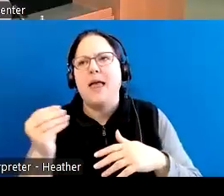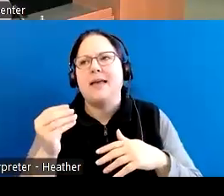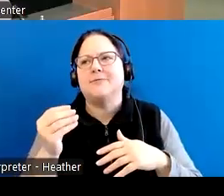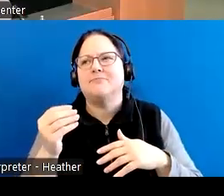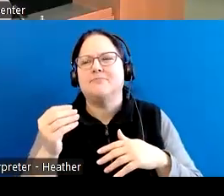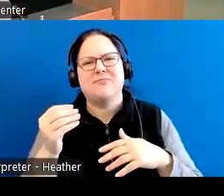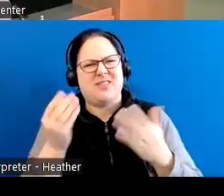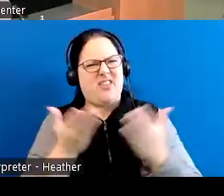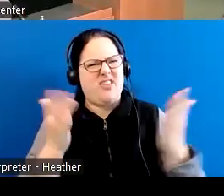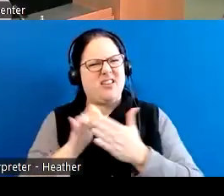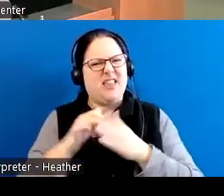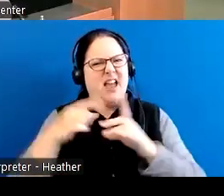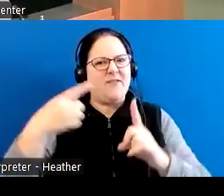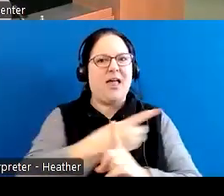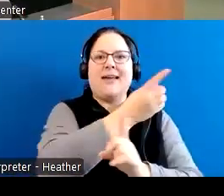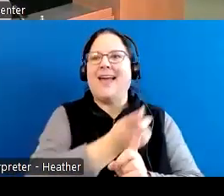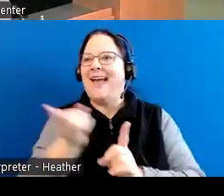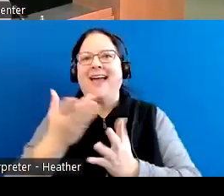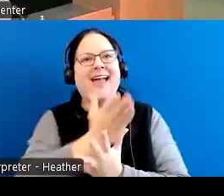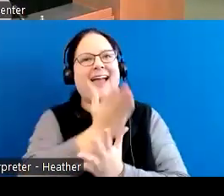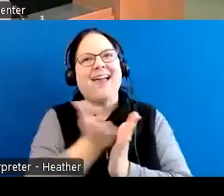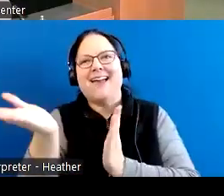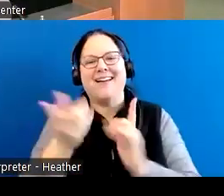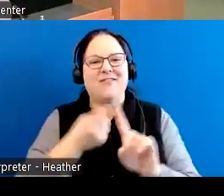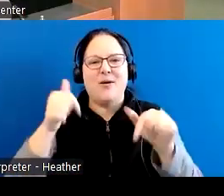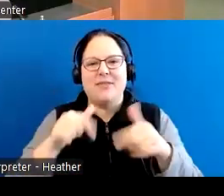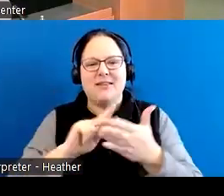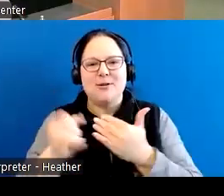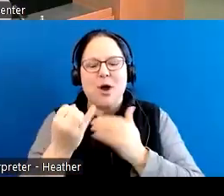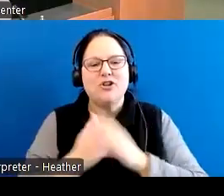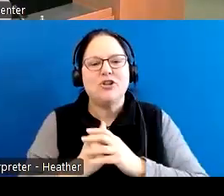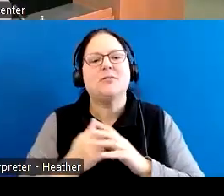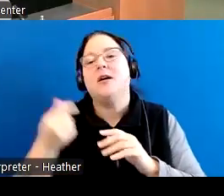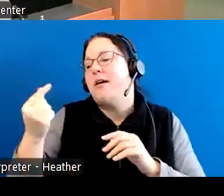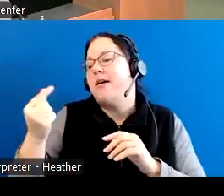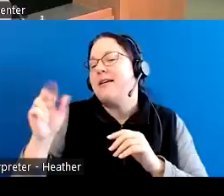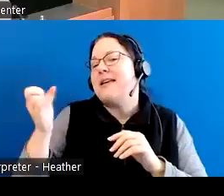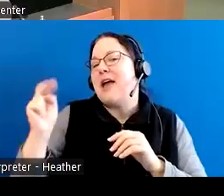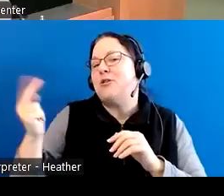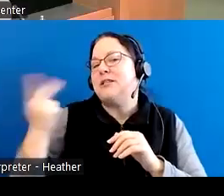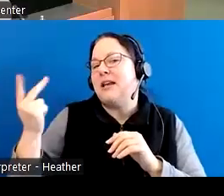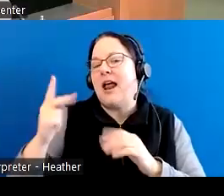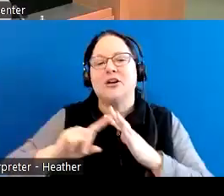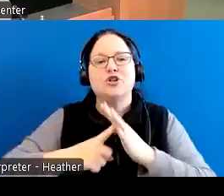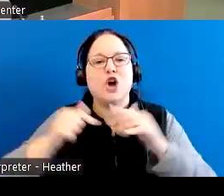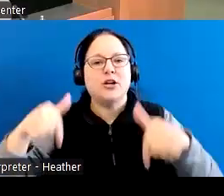have segueed from this project. So um we started this Dr. Garrison and I in 2018 pre- pandemic